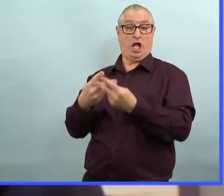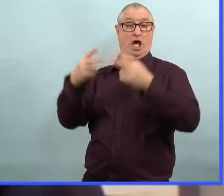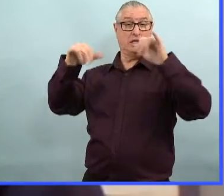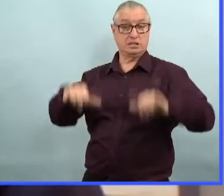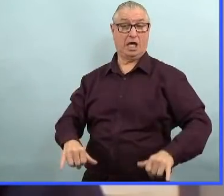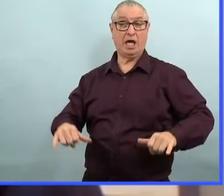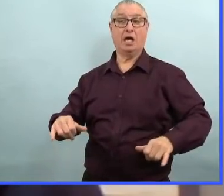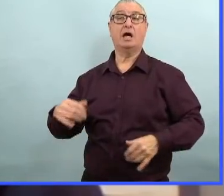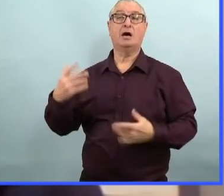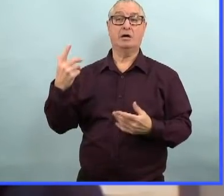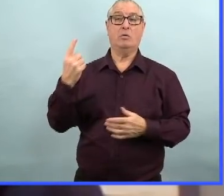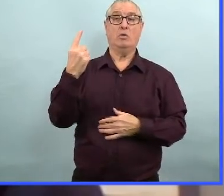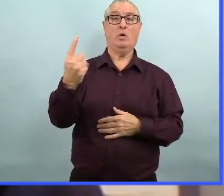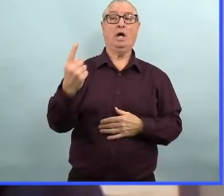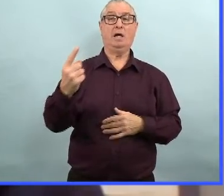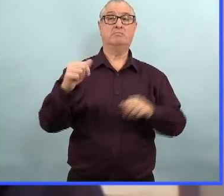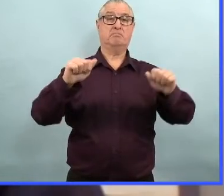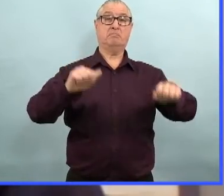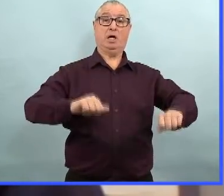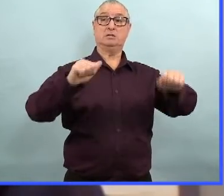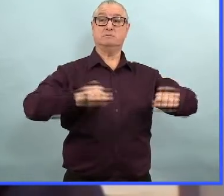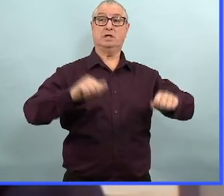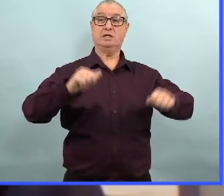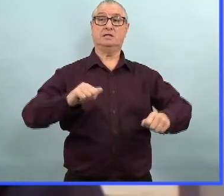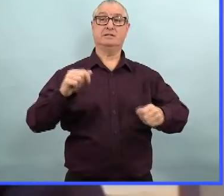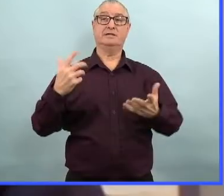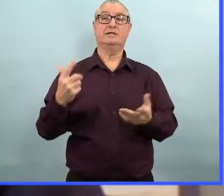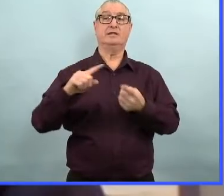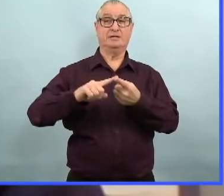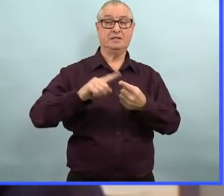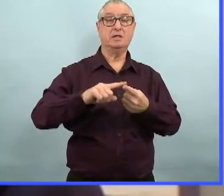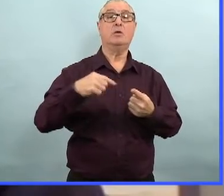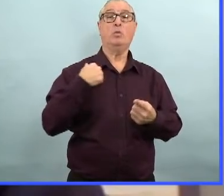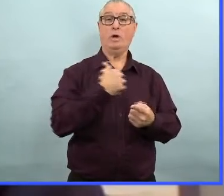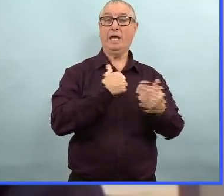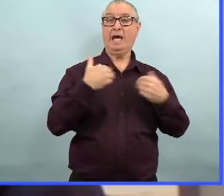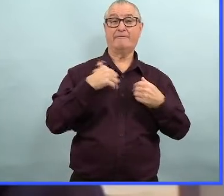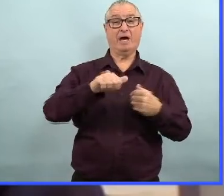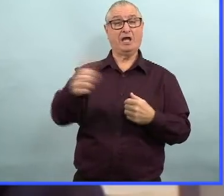you know we do have quite a substantial lockdown on the unvaccinated we've had that for quite some